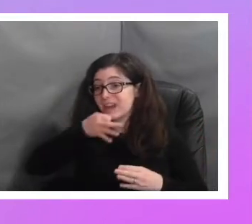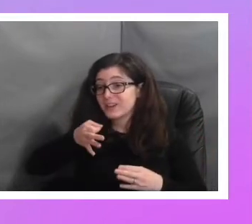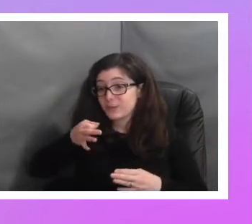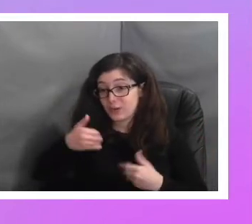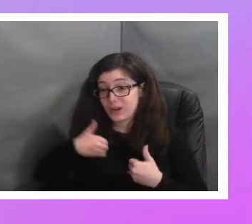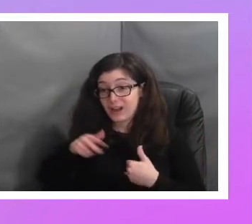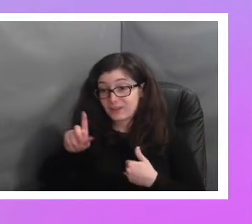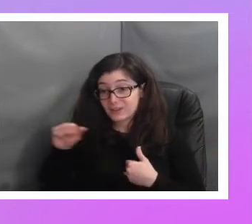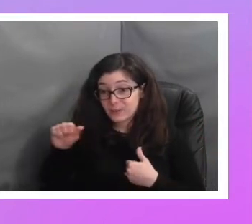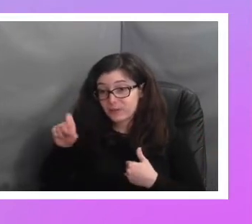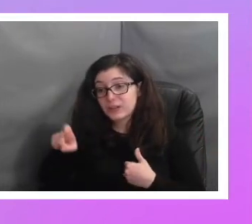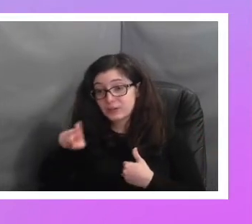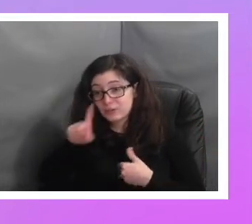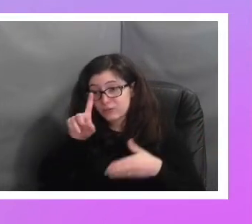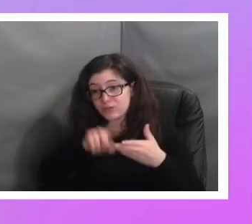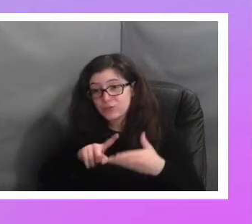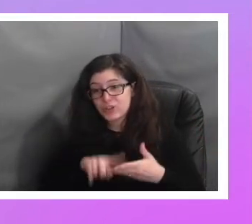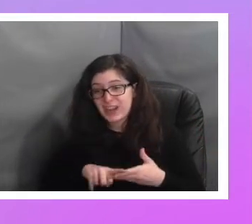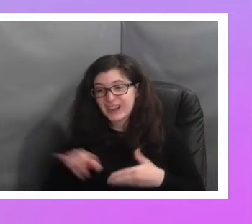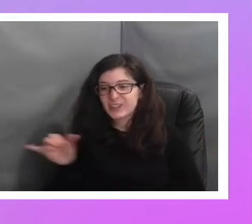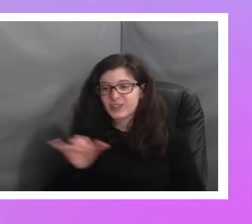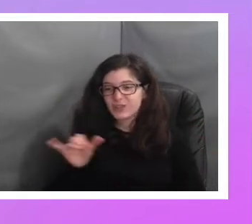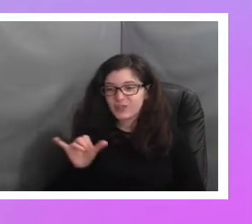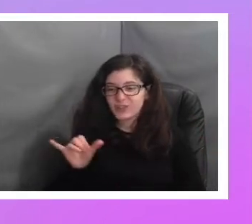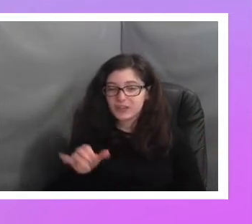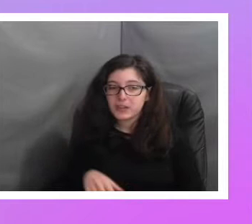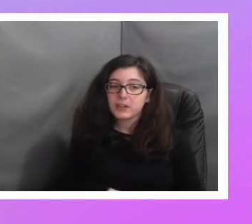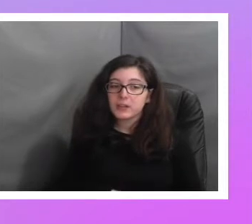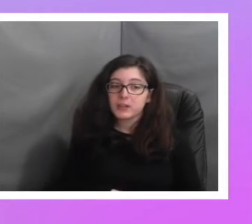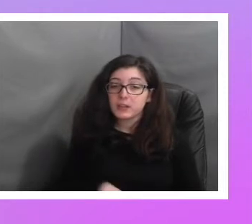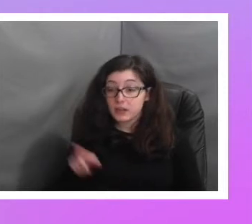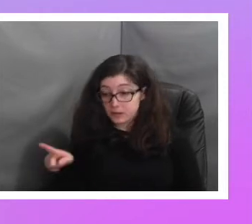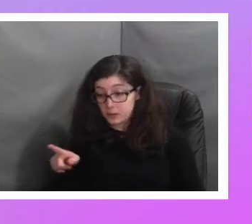check it too, and it doesn't go on until it passes.